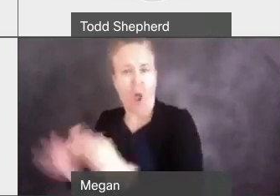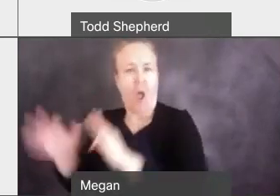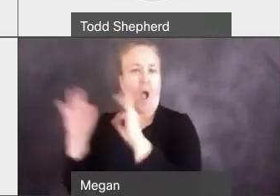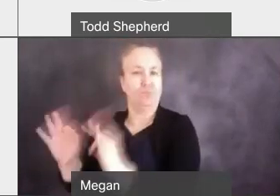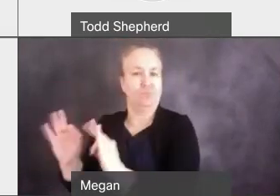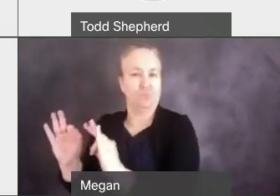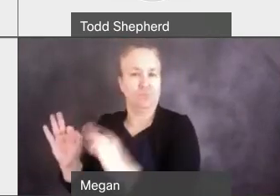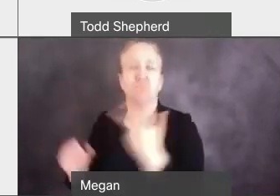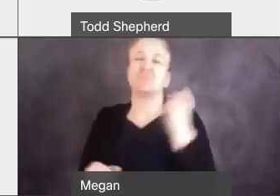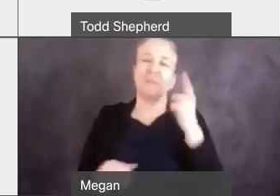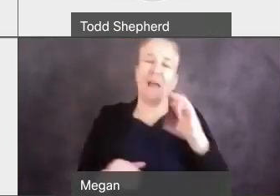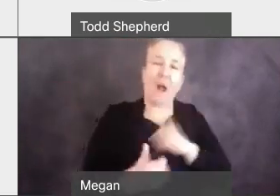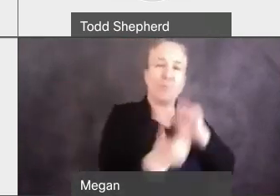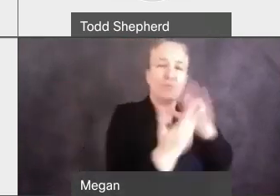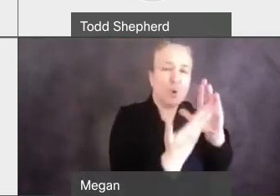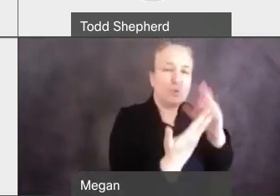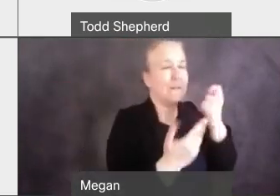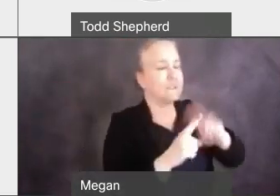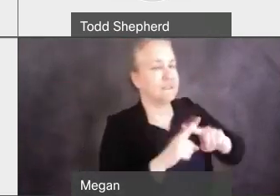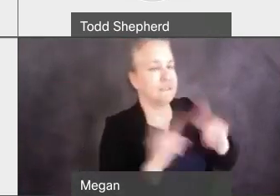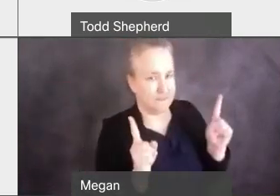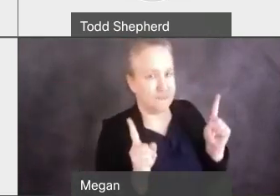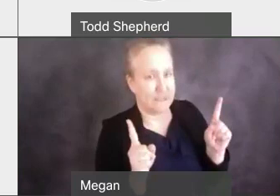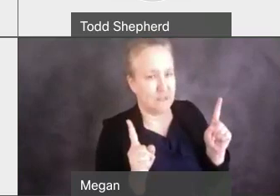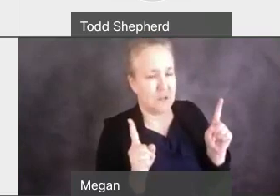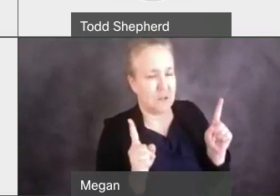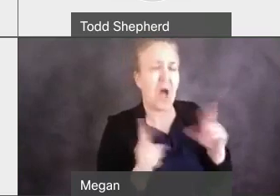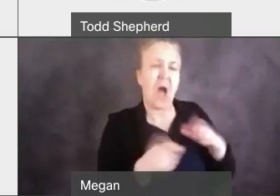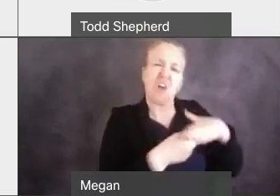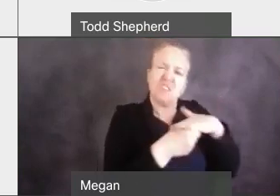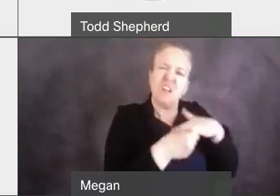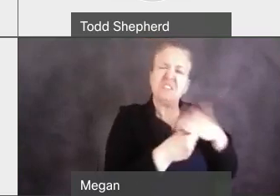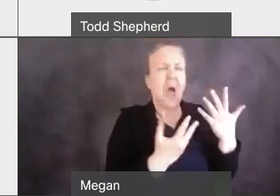little bit different approach which is to have pretty big sites, a thousand people a day, but